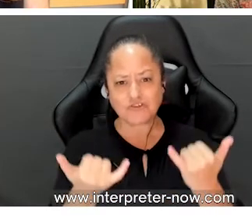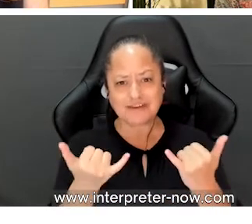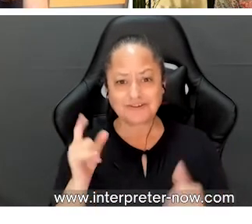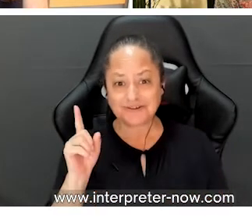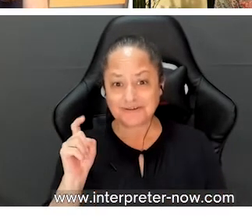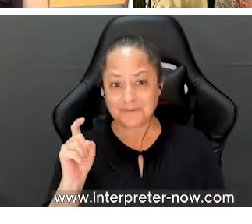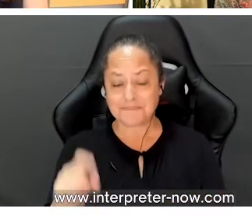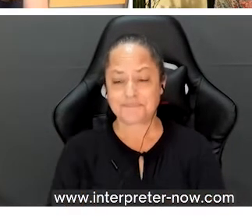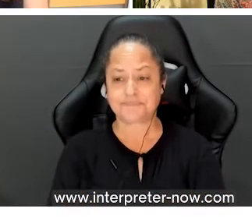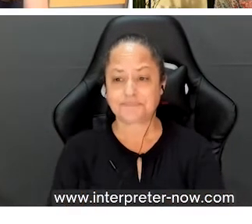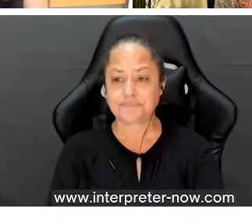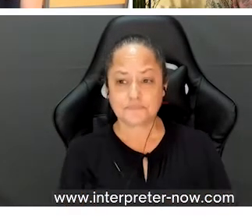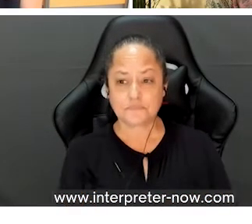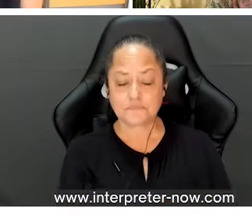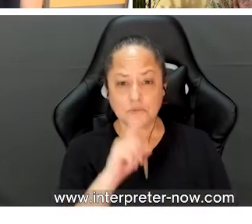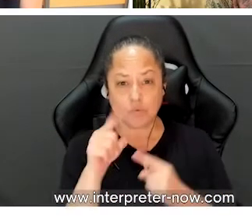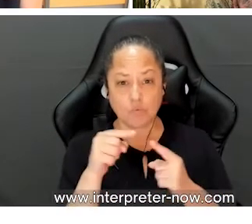I want you to win.